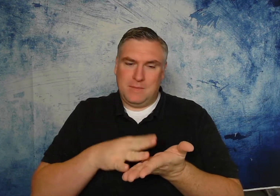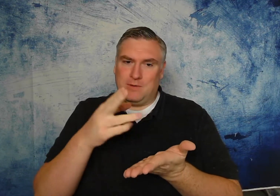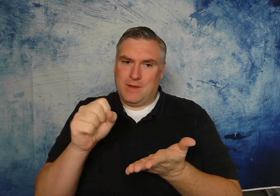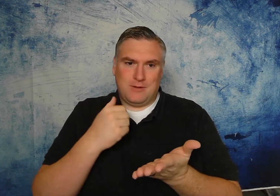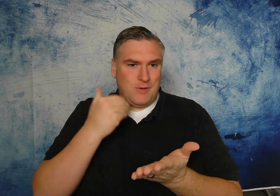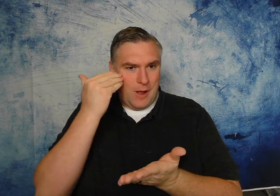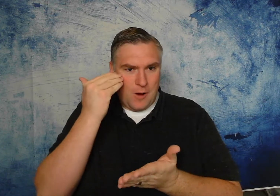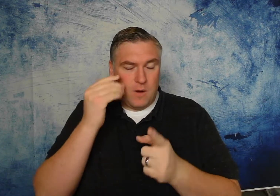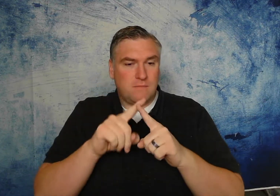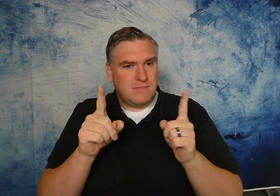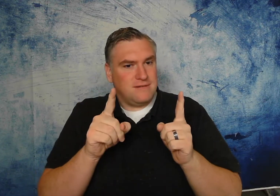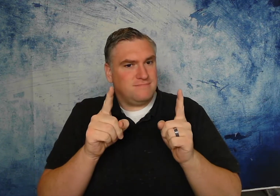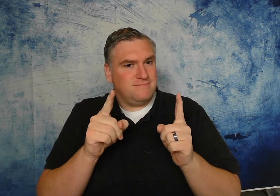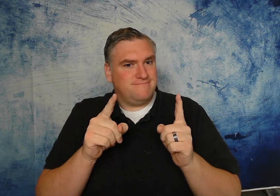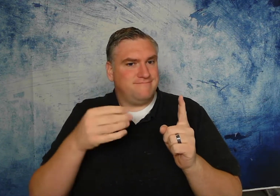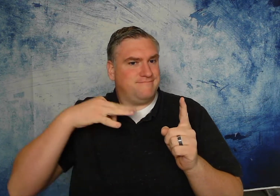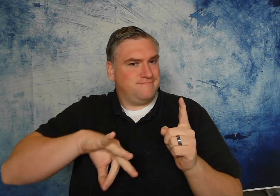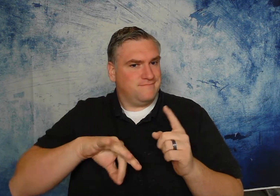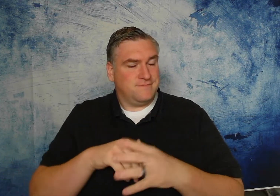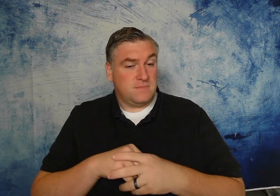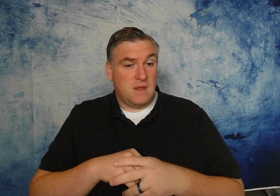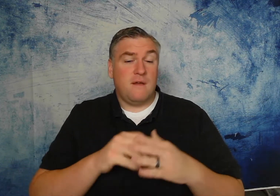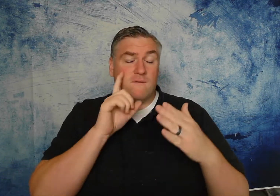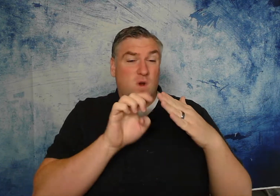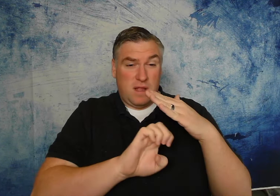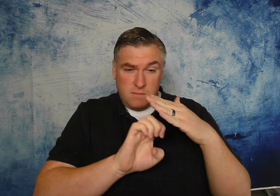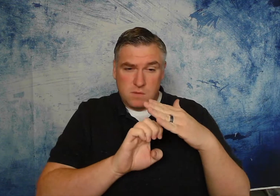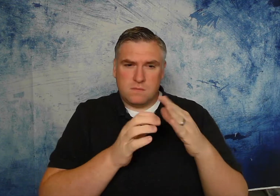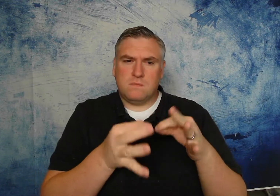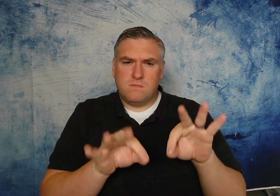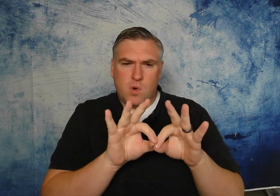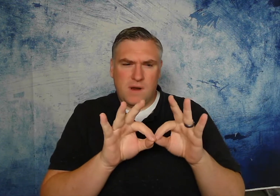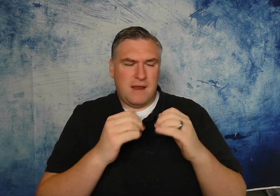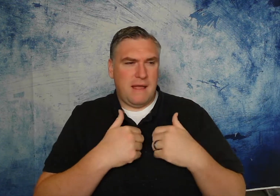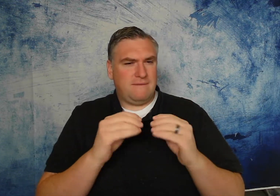that's hard for middle school and high school, I know, but it's really beneficial. For elementary,